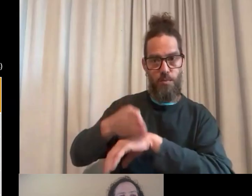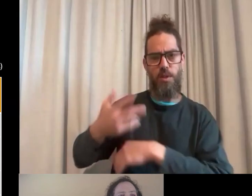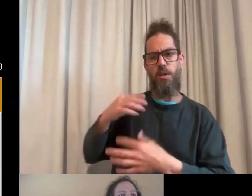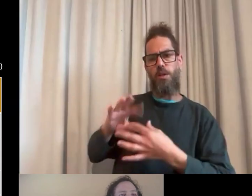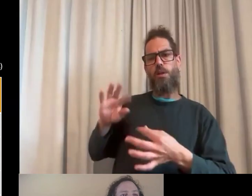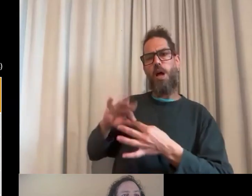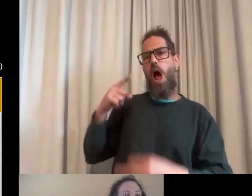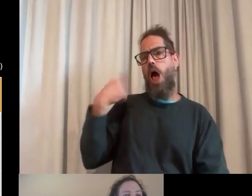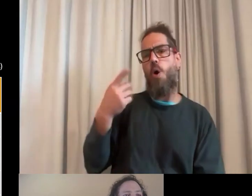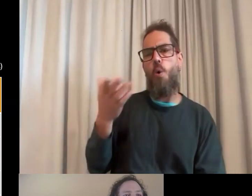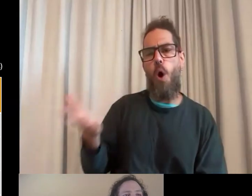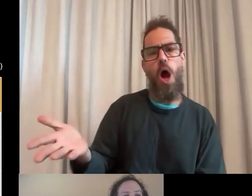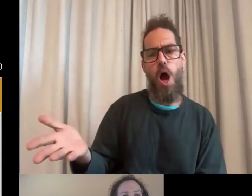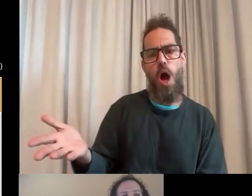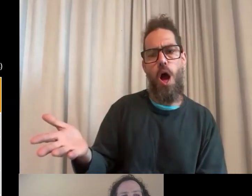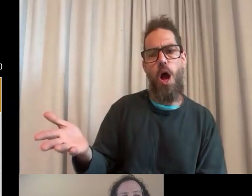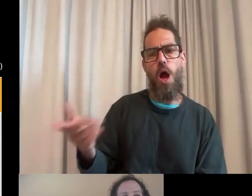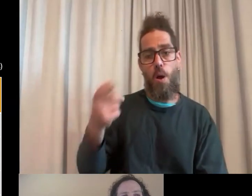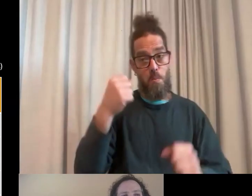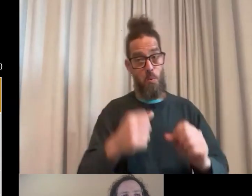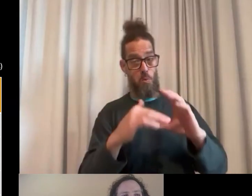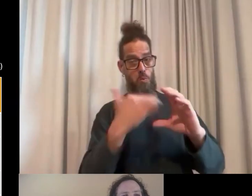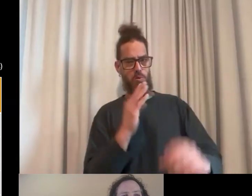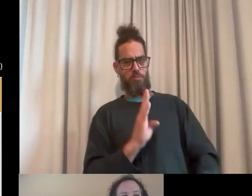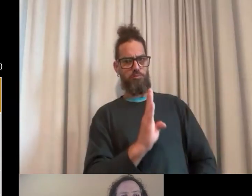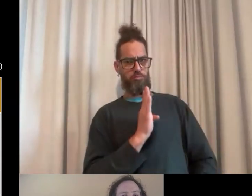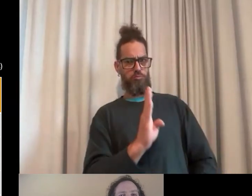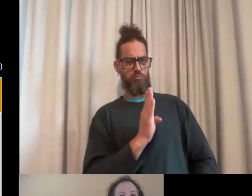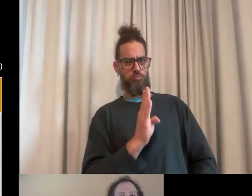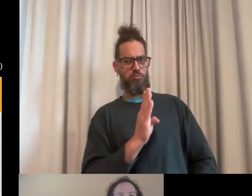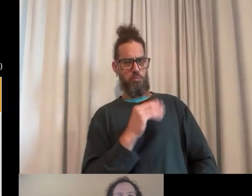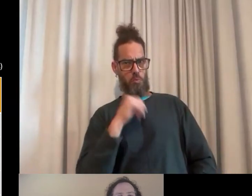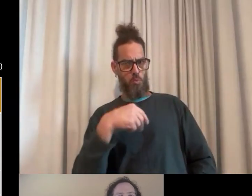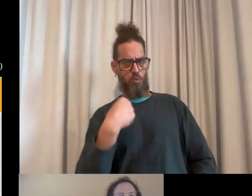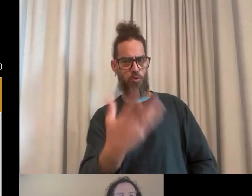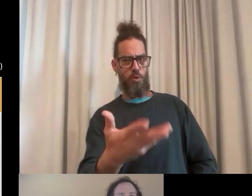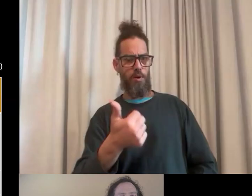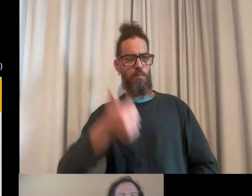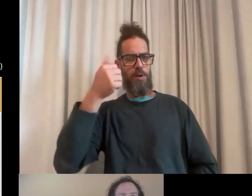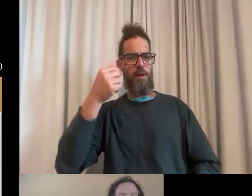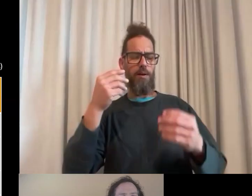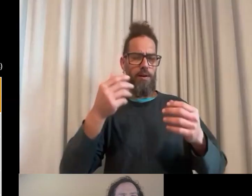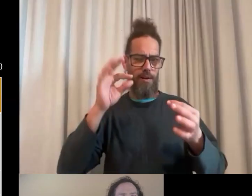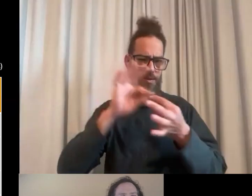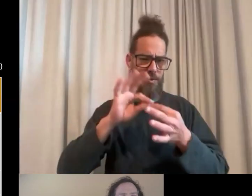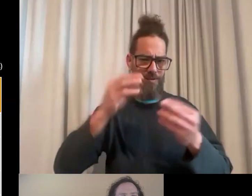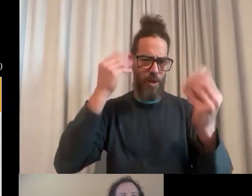an accessibility statement has to have. And if you'd email me, I'll provide you